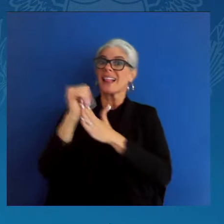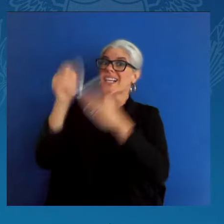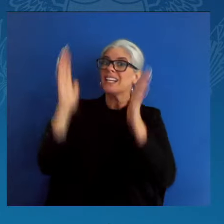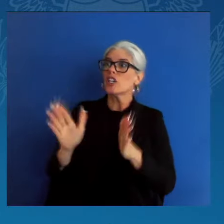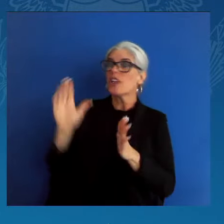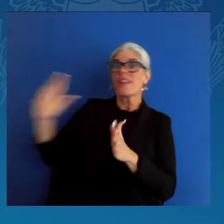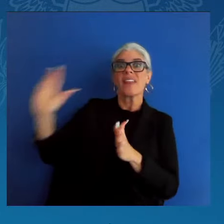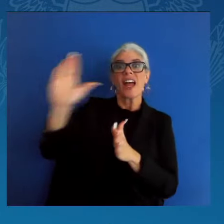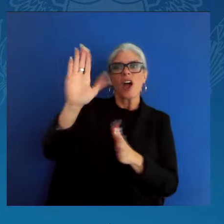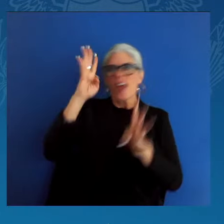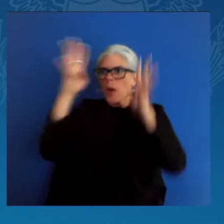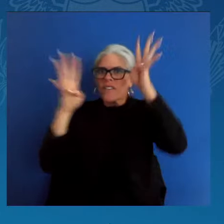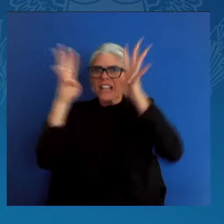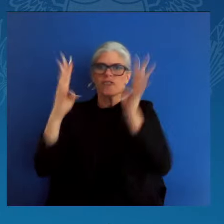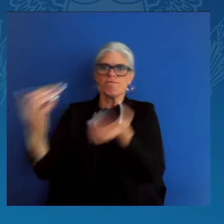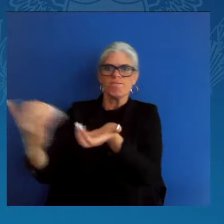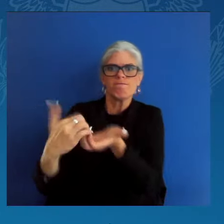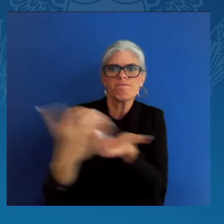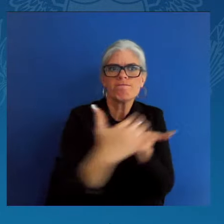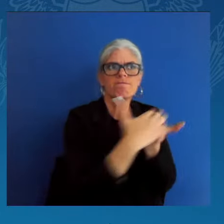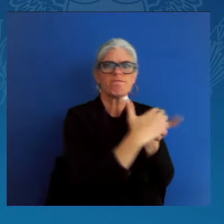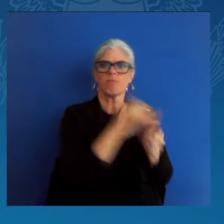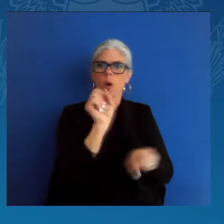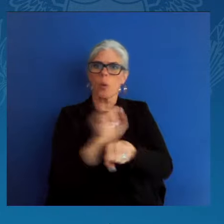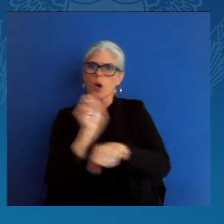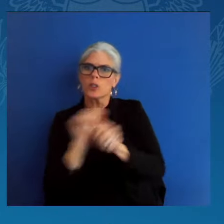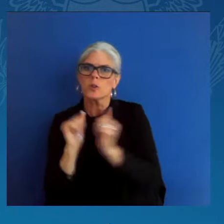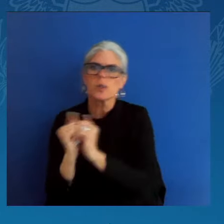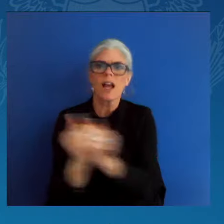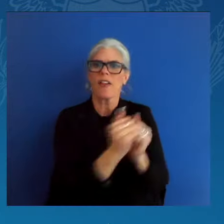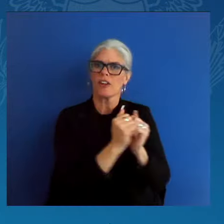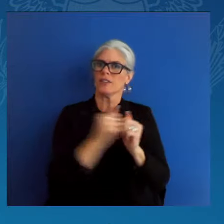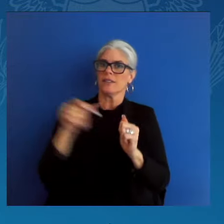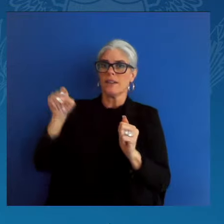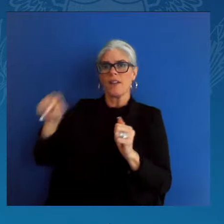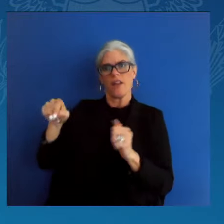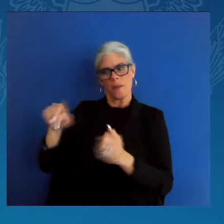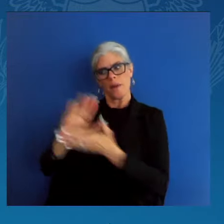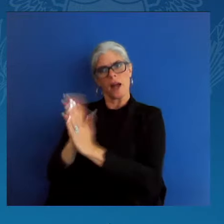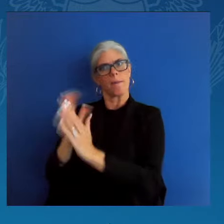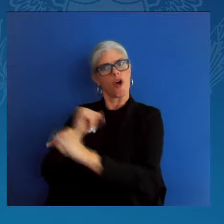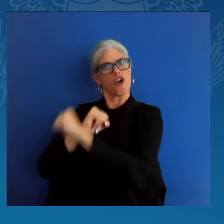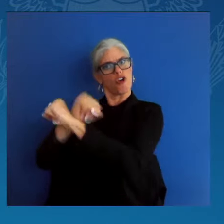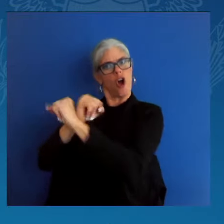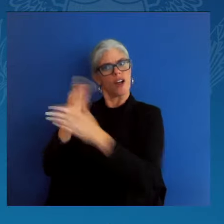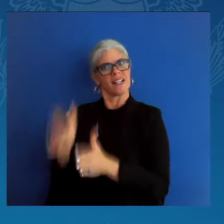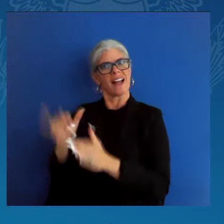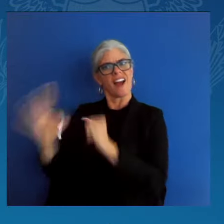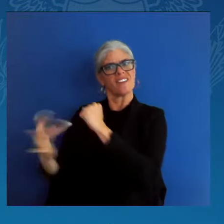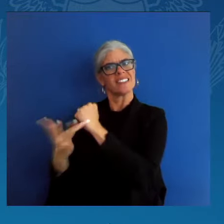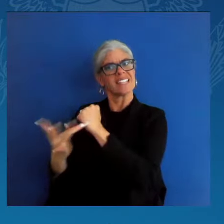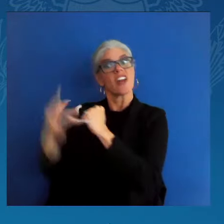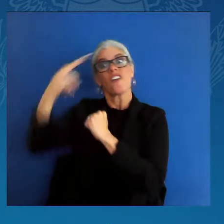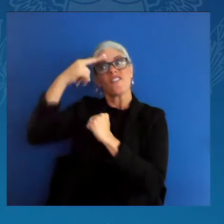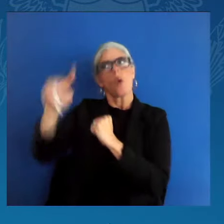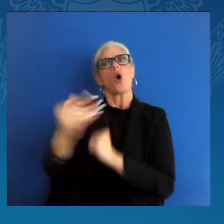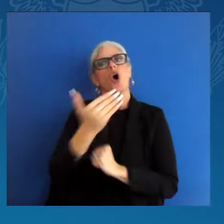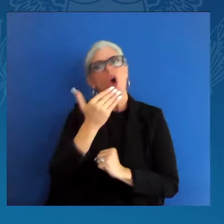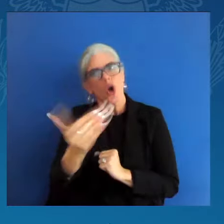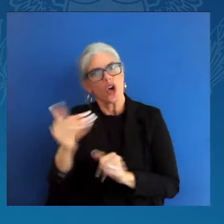the Department of Defense and the Joint Force are committed to responsible policymaking and the protection of critical space infrastructure.